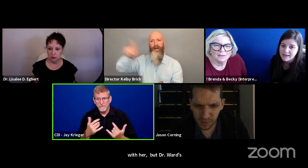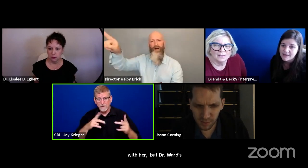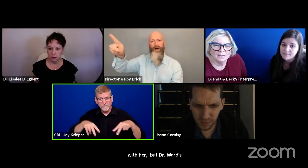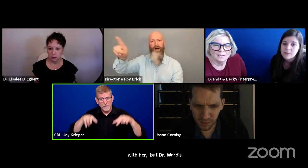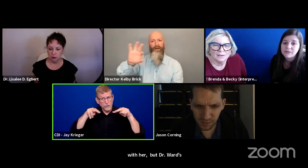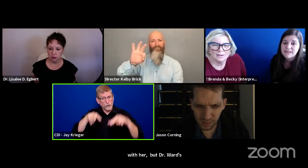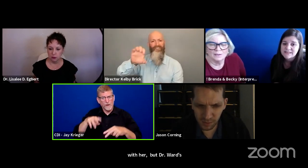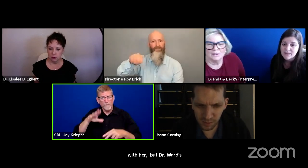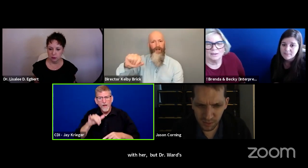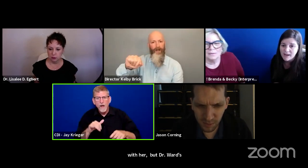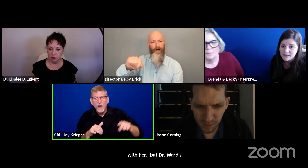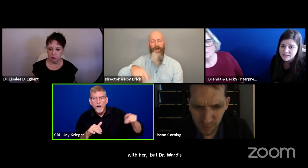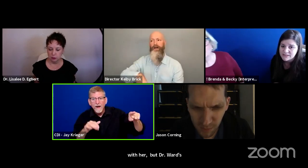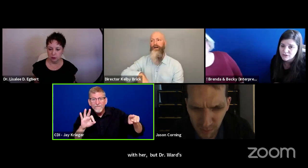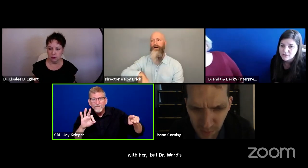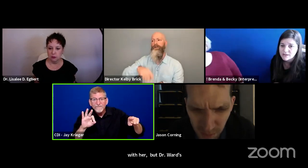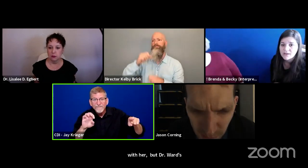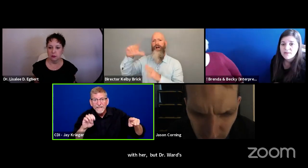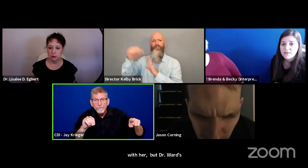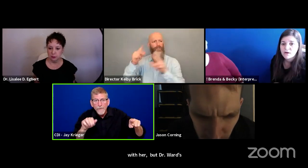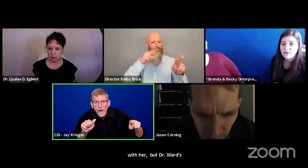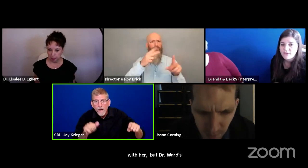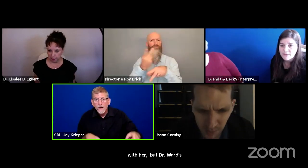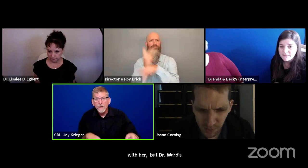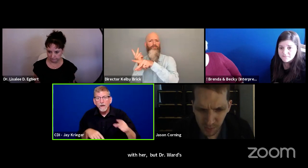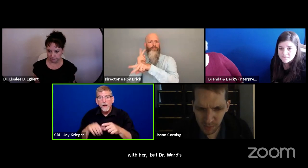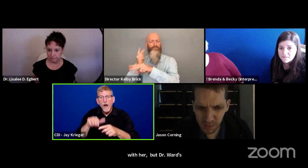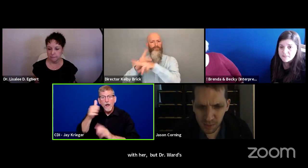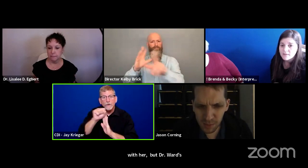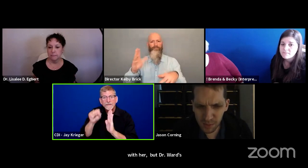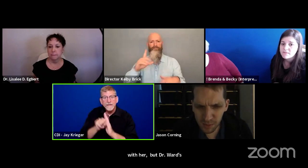Again, please stop by and look. They're on FEMA.